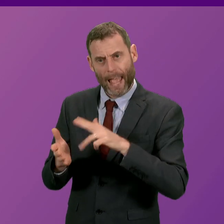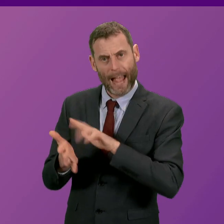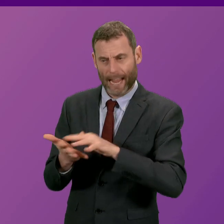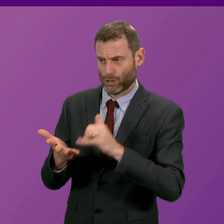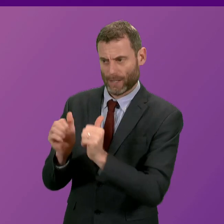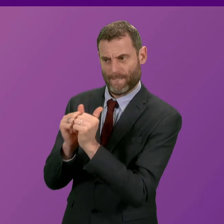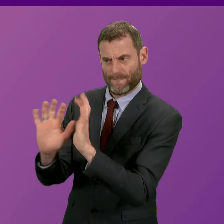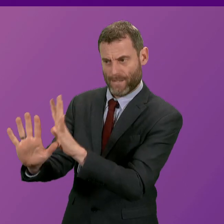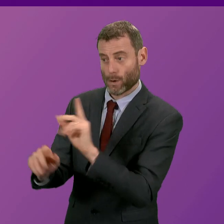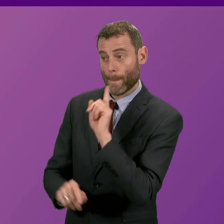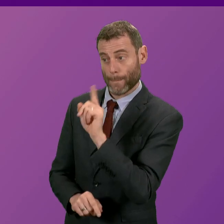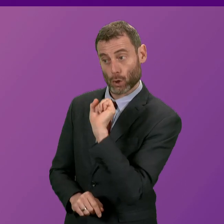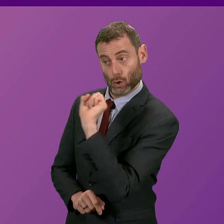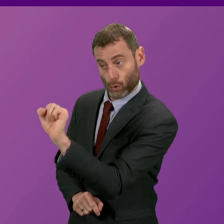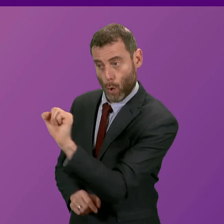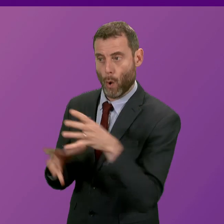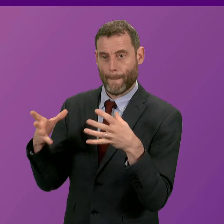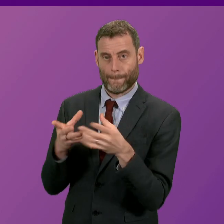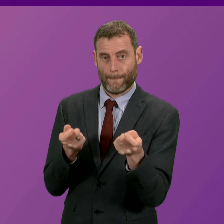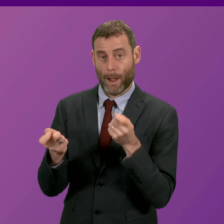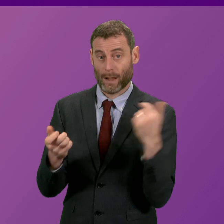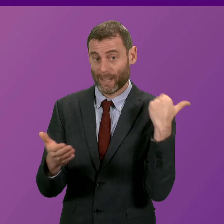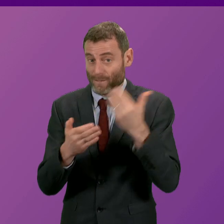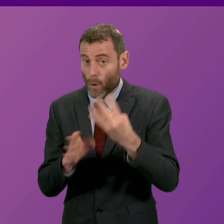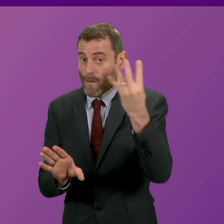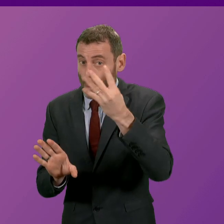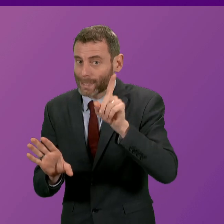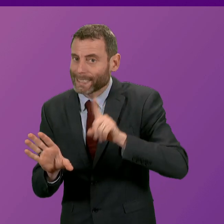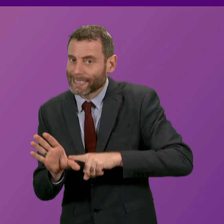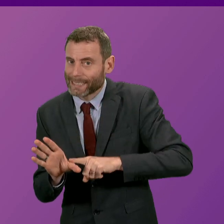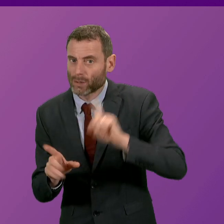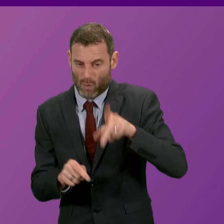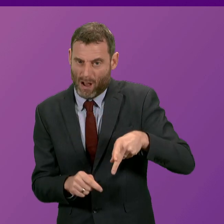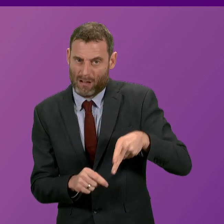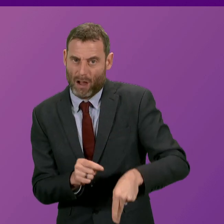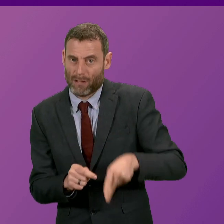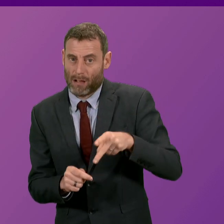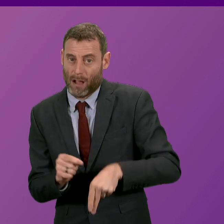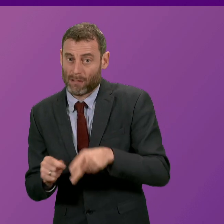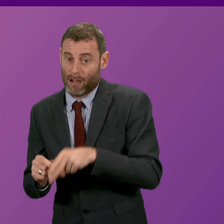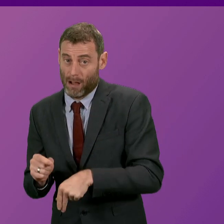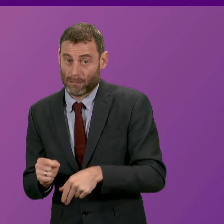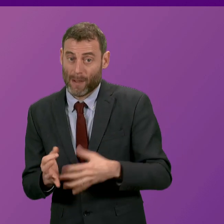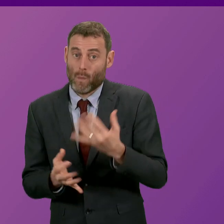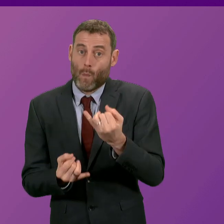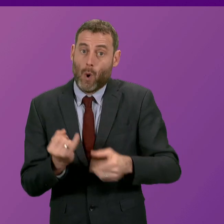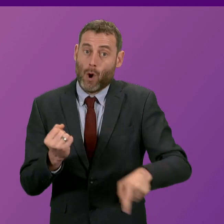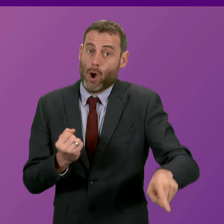but his party presided over 14 years of punishing austerity, which has increased poverty levels